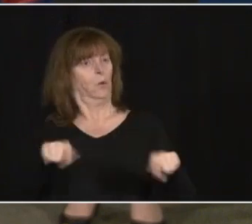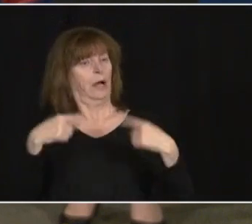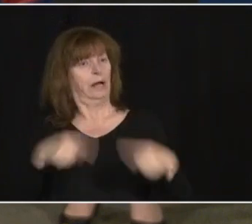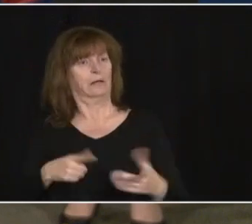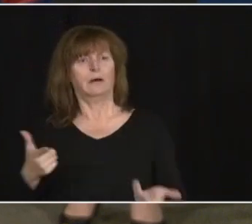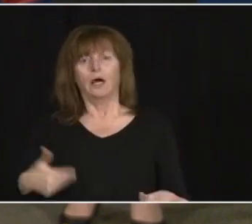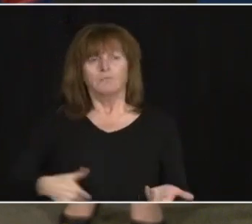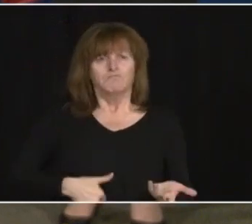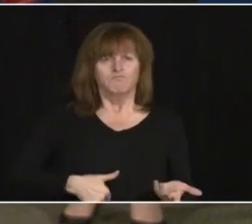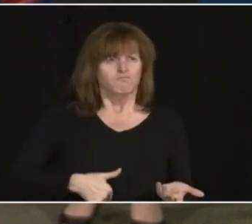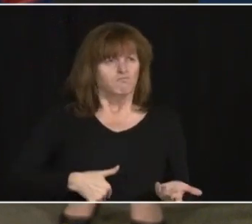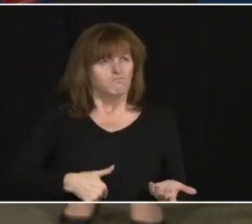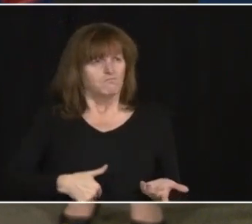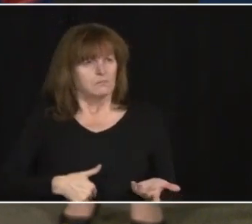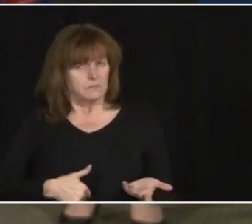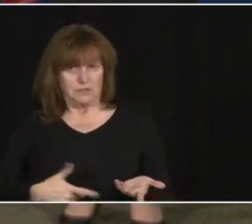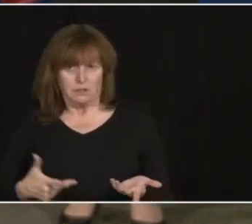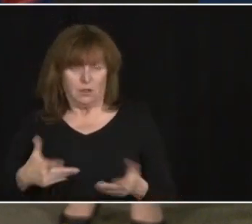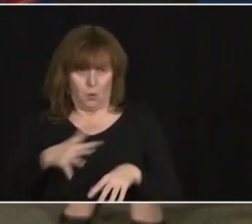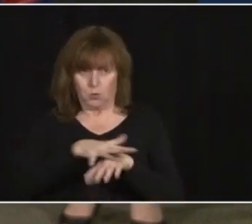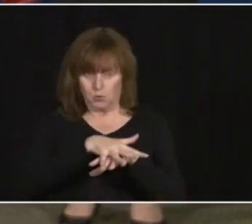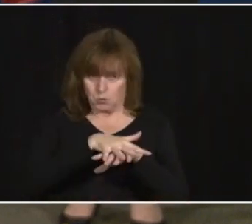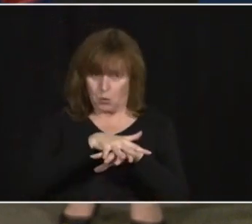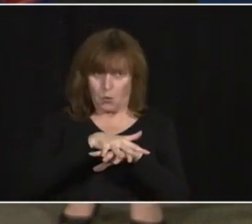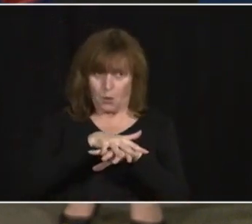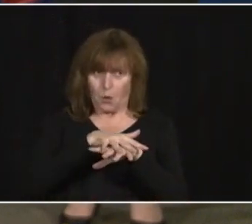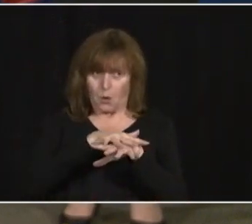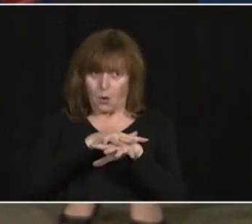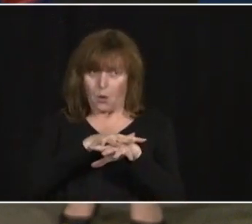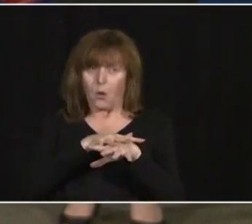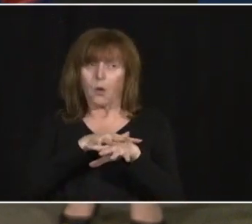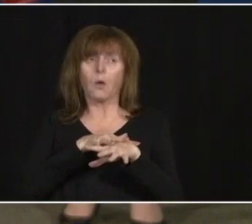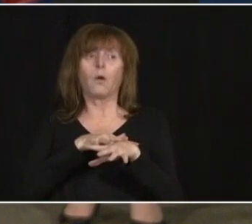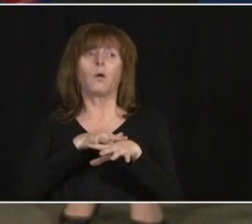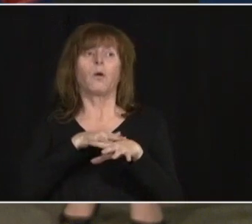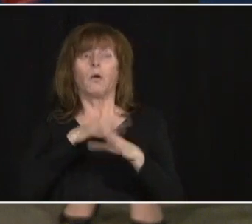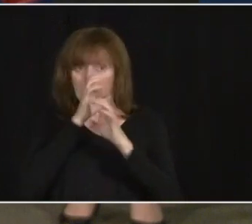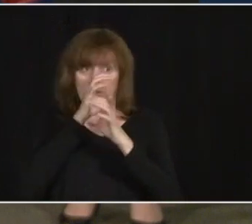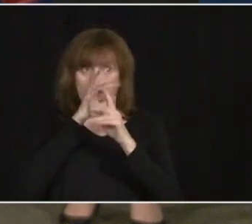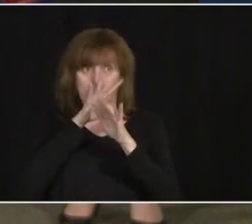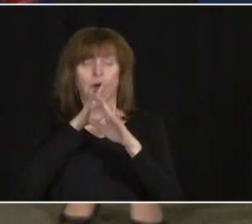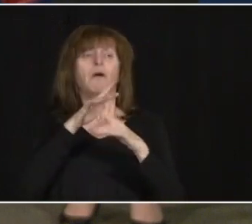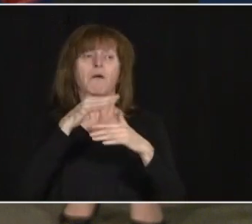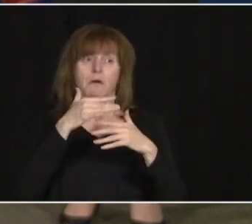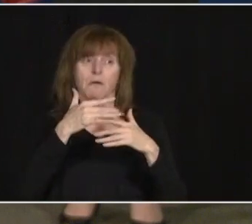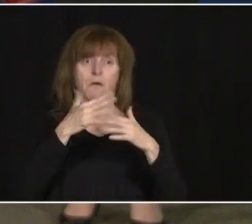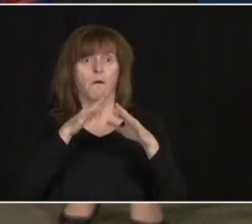know, what is your sense of slowly lifting the restrictions. Are we talking two weeks, four weeks, six weeks?